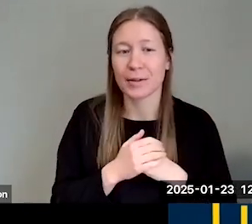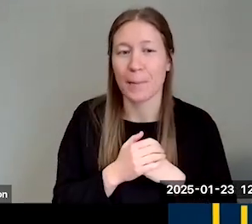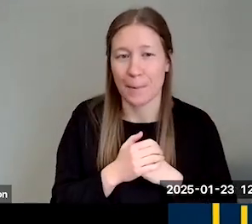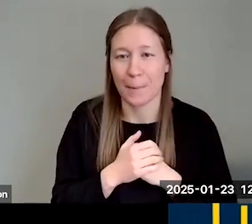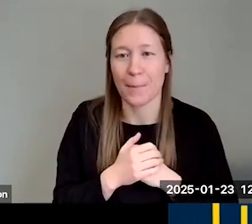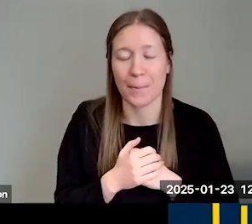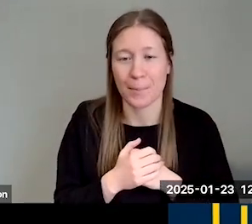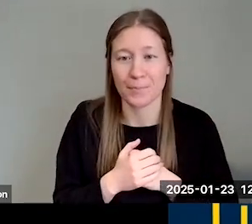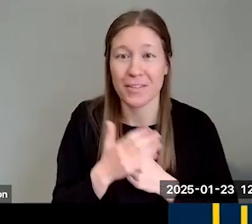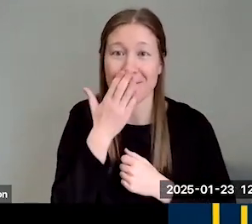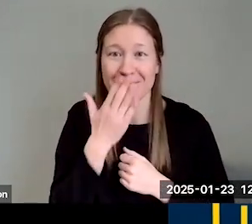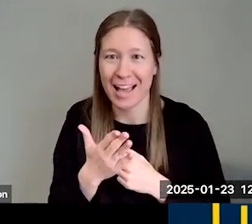and I thank you for participating.